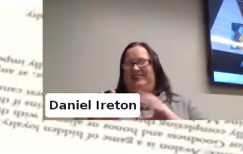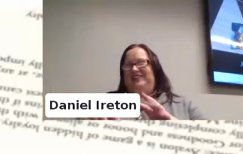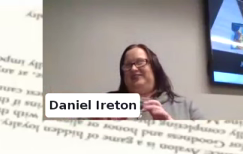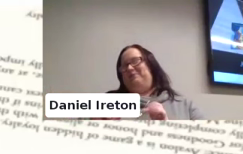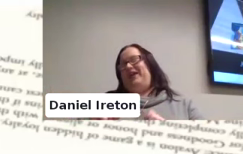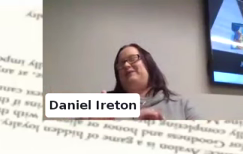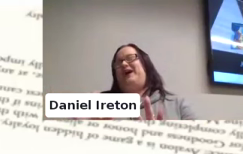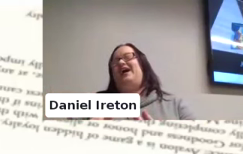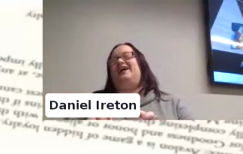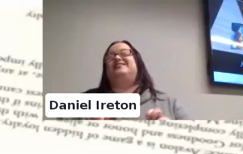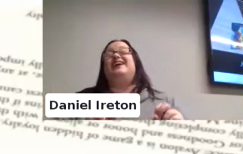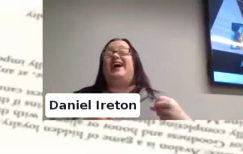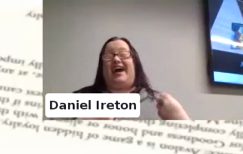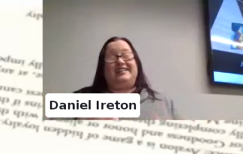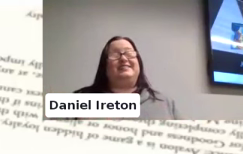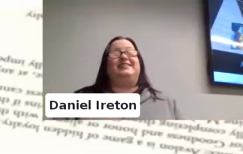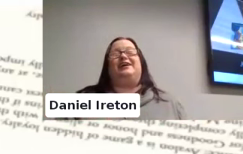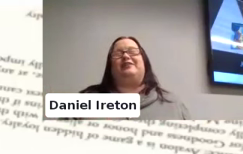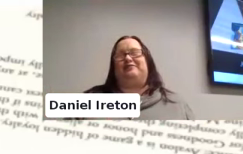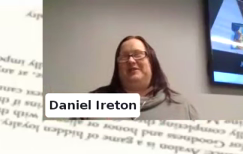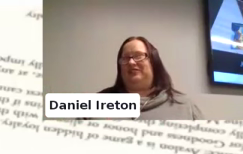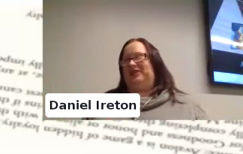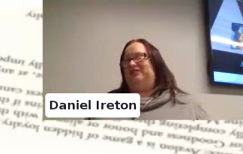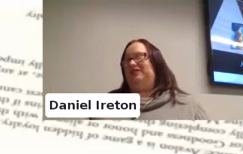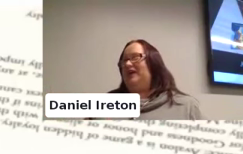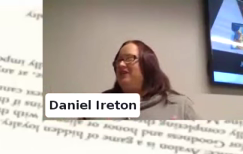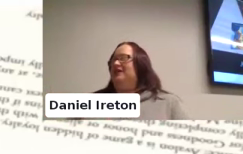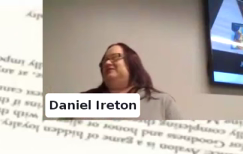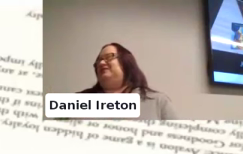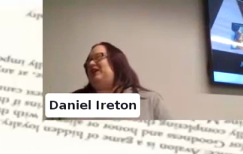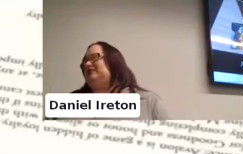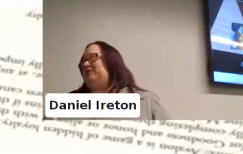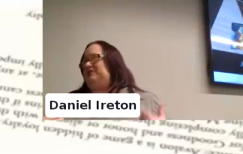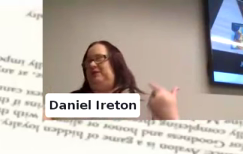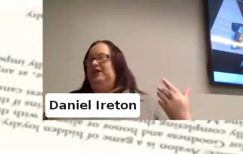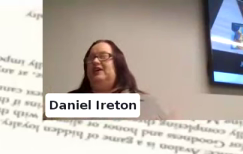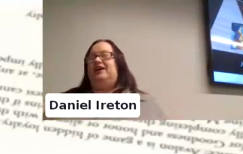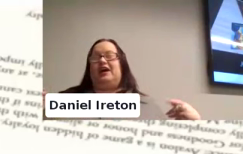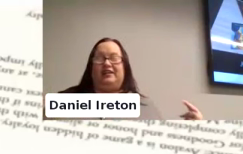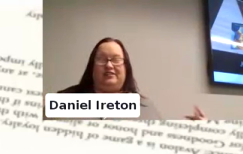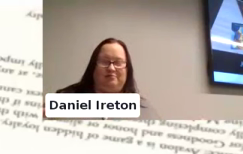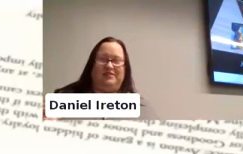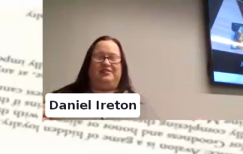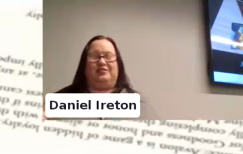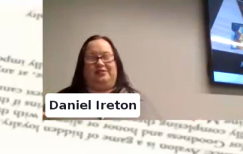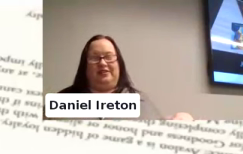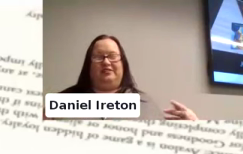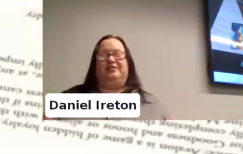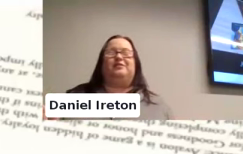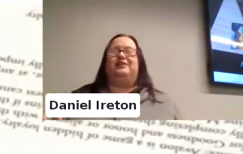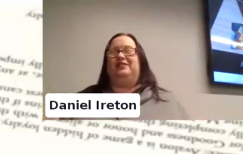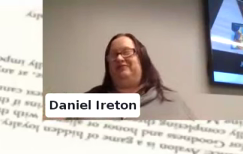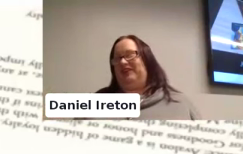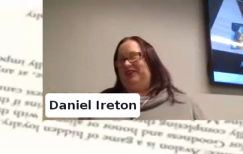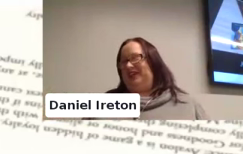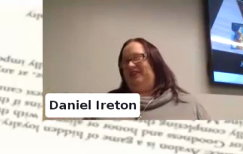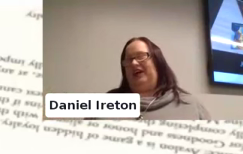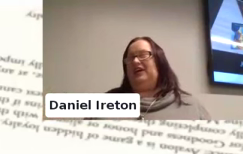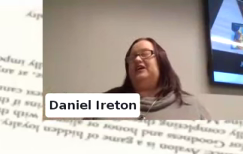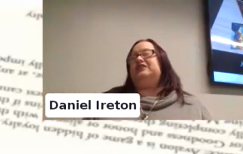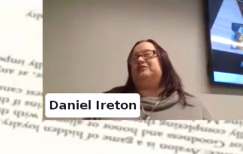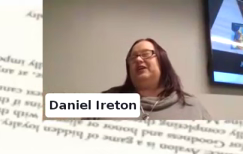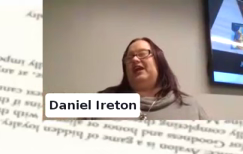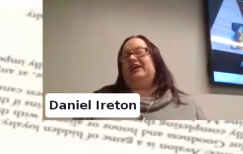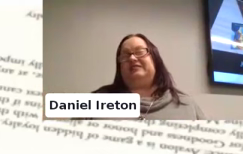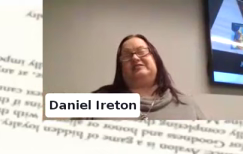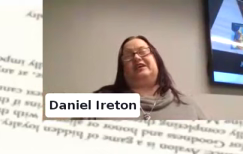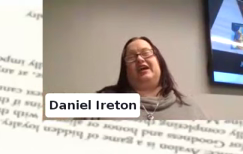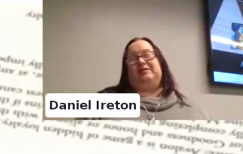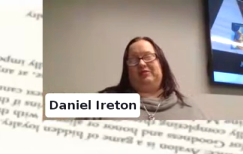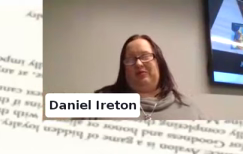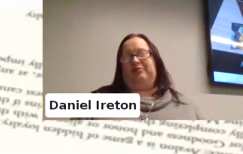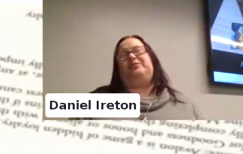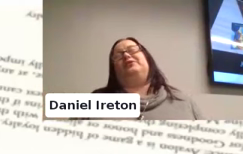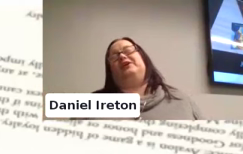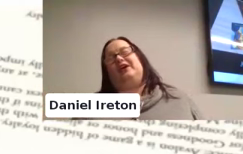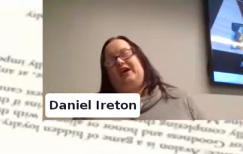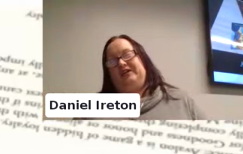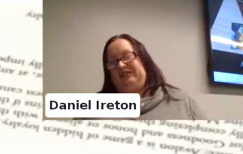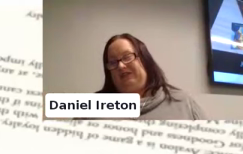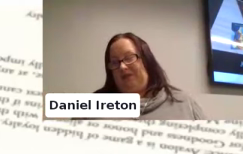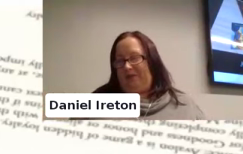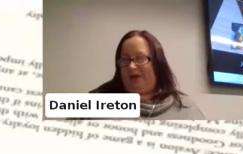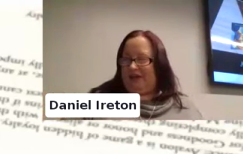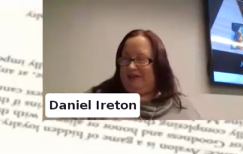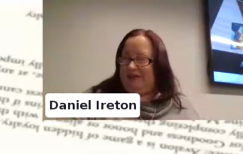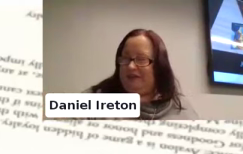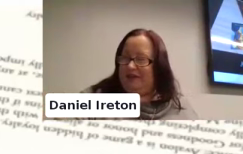But with the tactile tokens you can't.